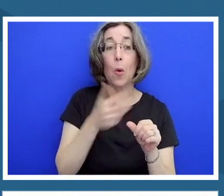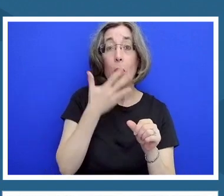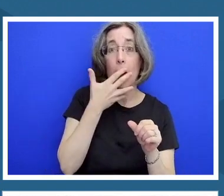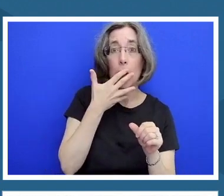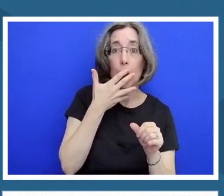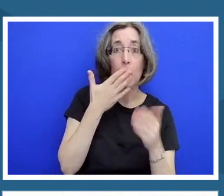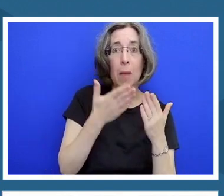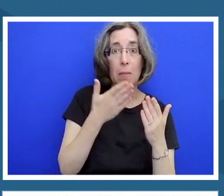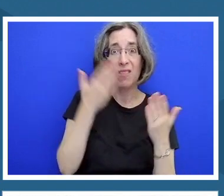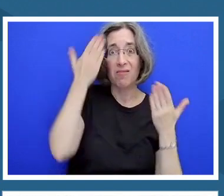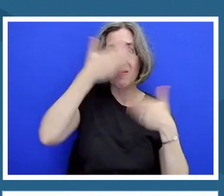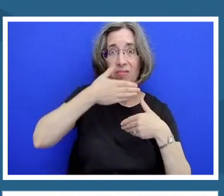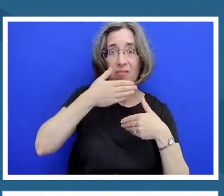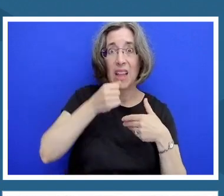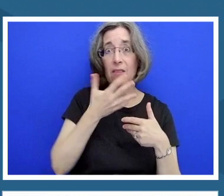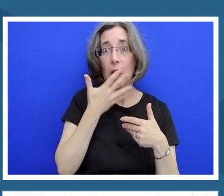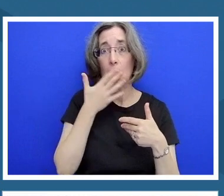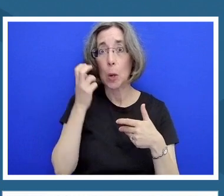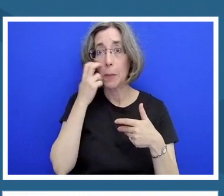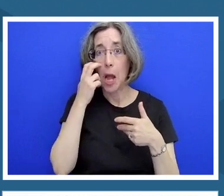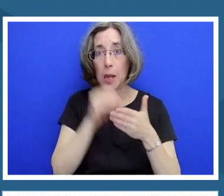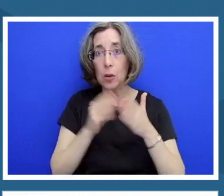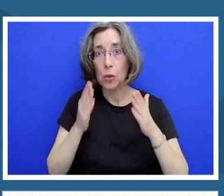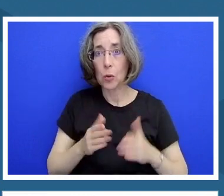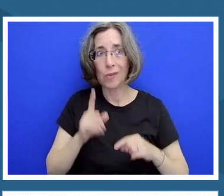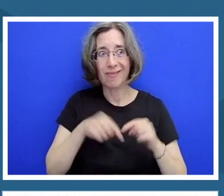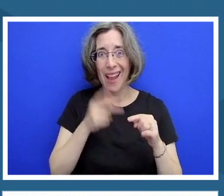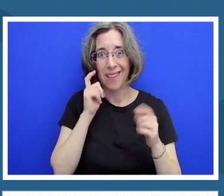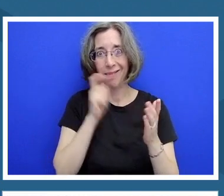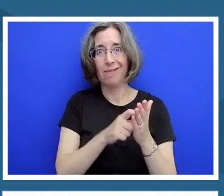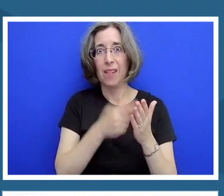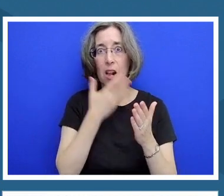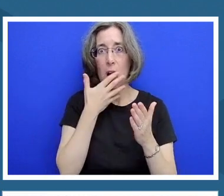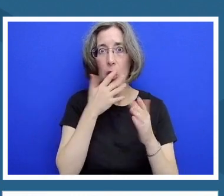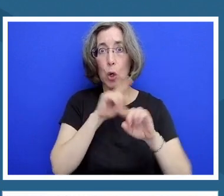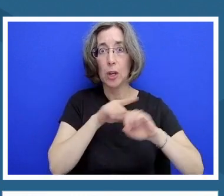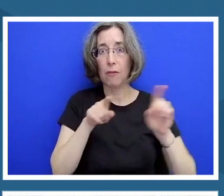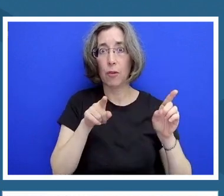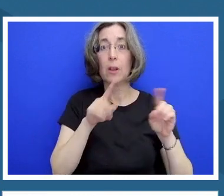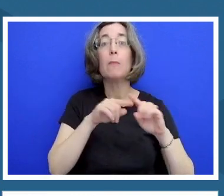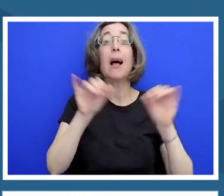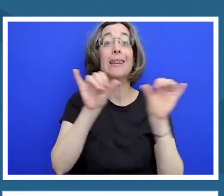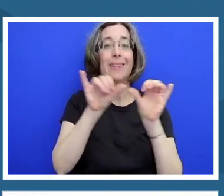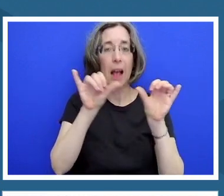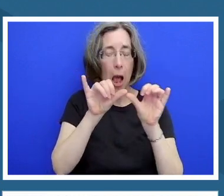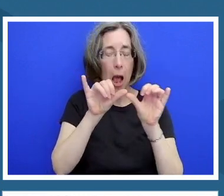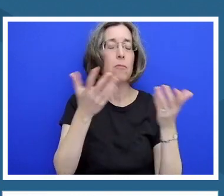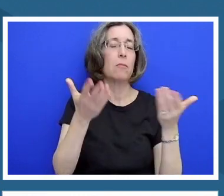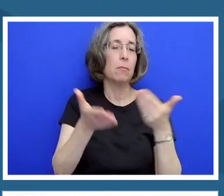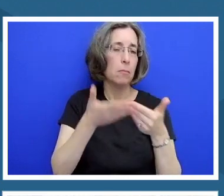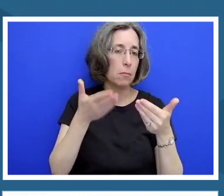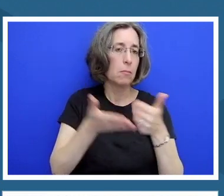and um